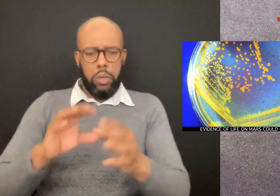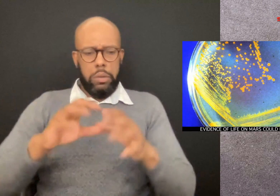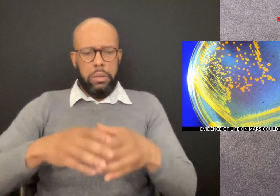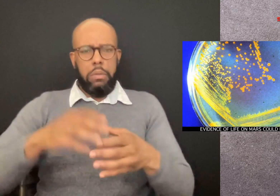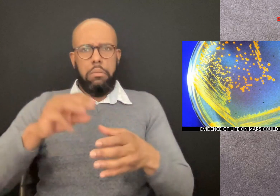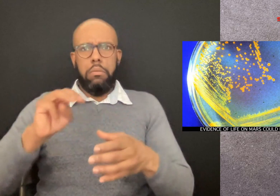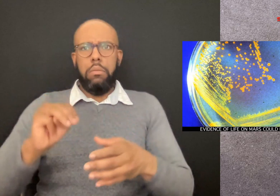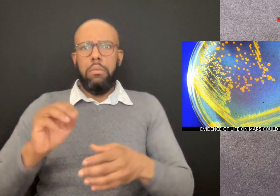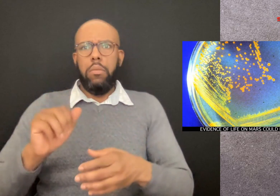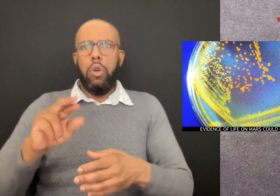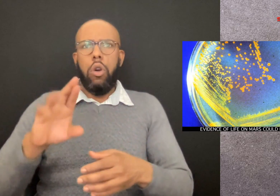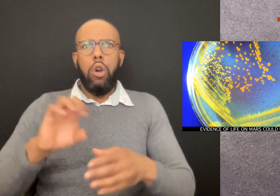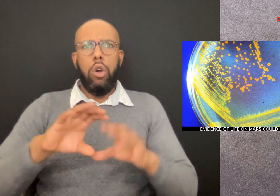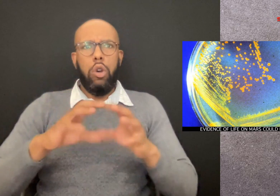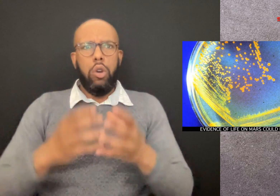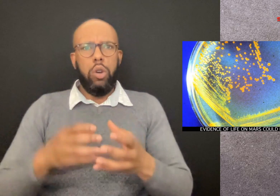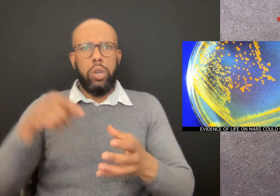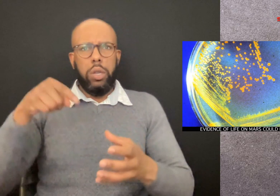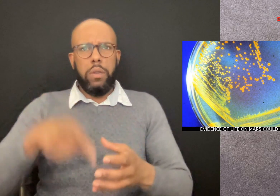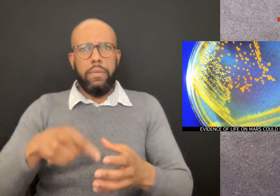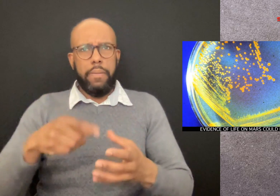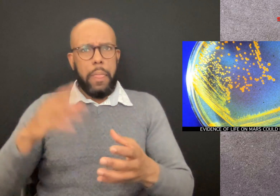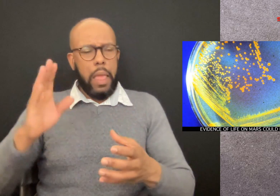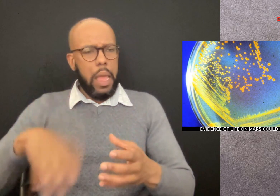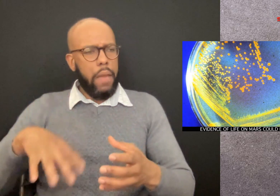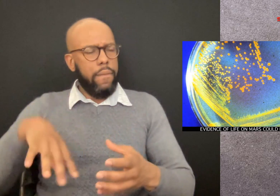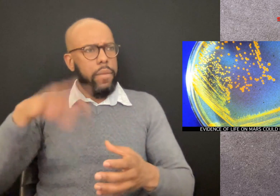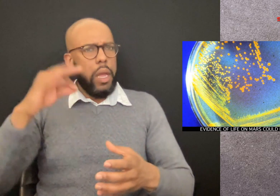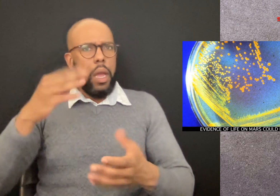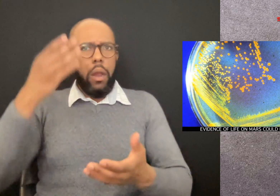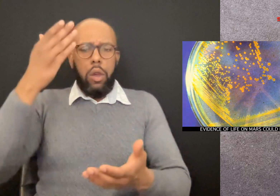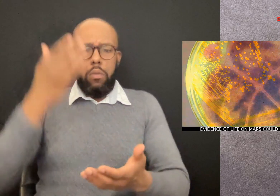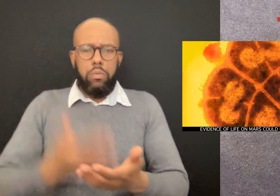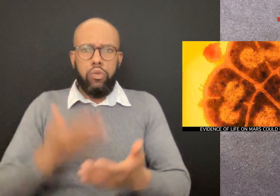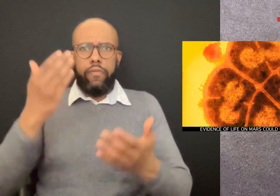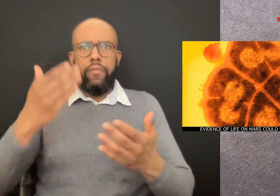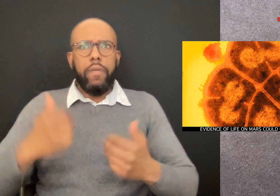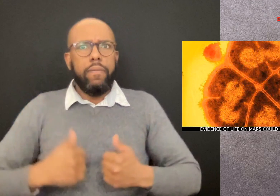So far scientists have not found any proof of life on the planet Mars.